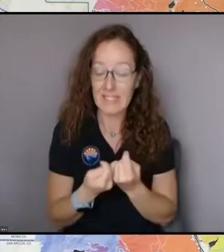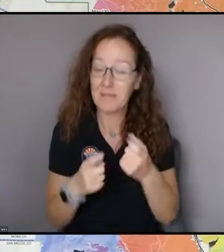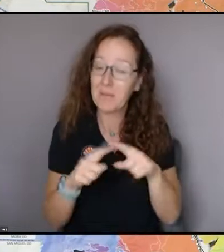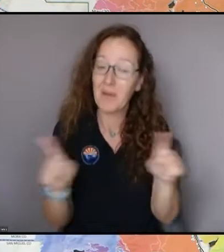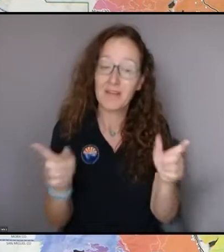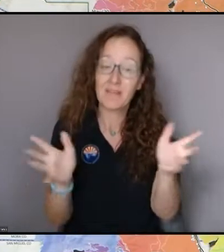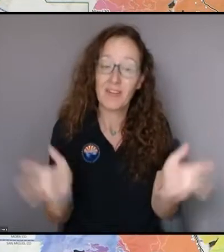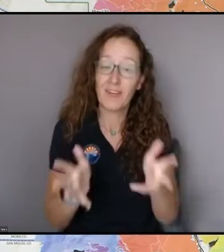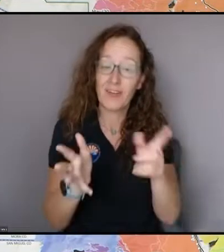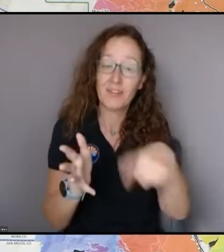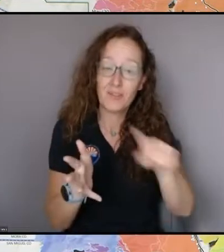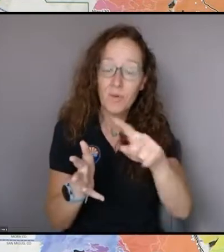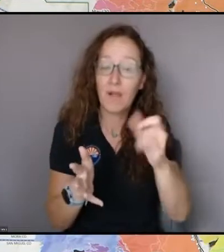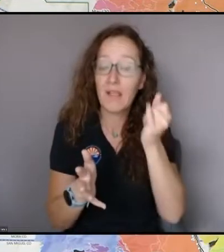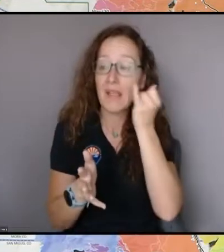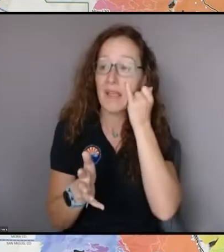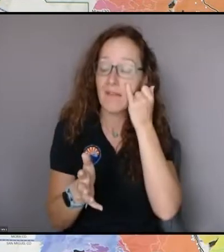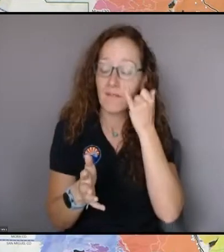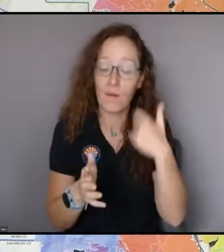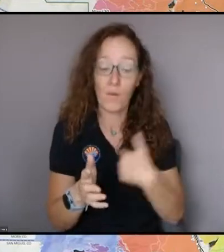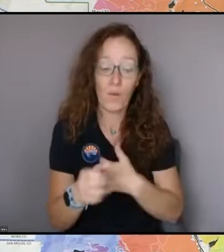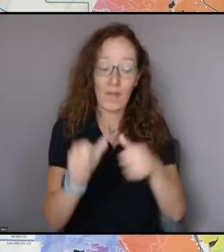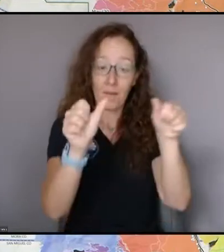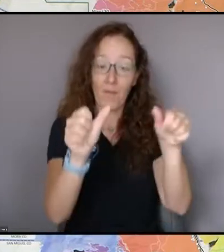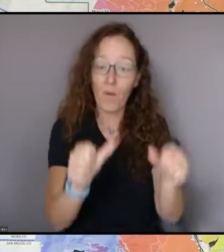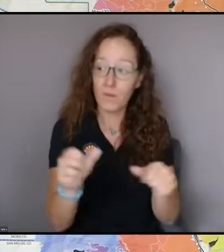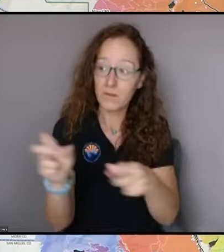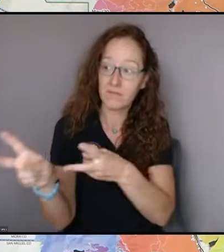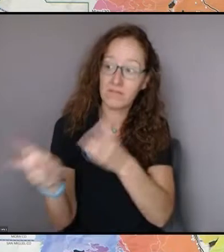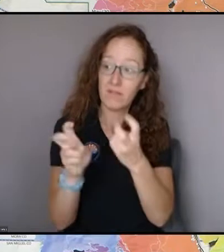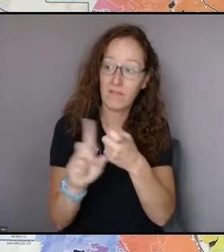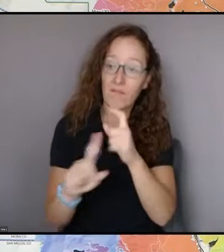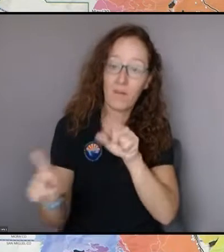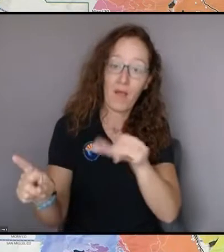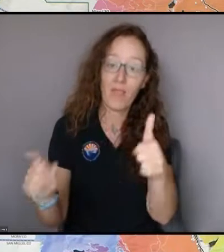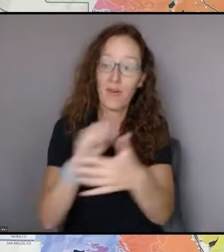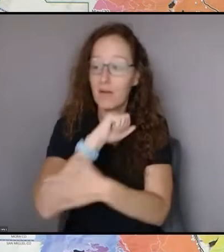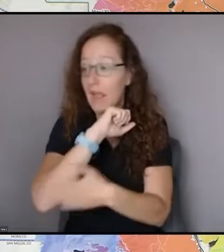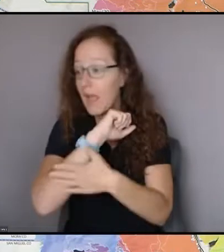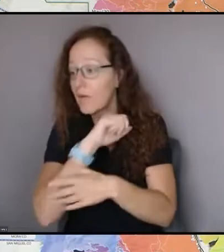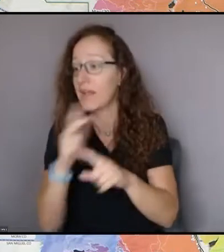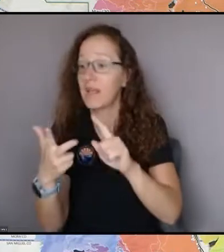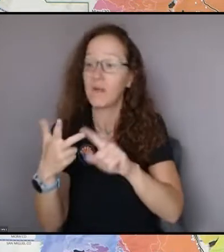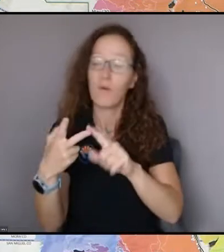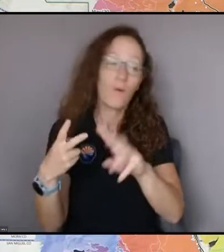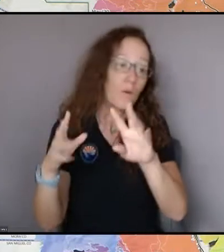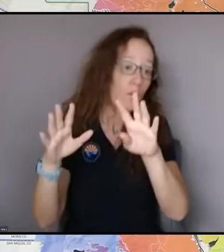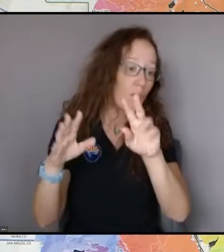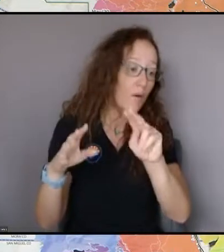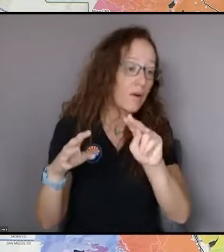are important to you-- either for the county sources of information, for the National Weather Service, that